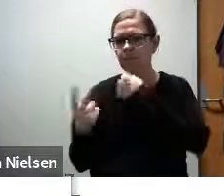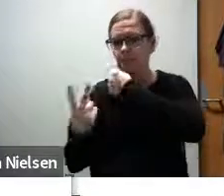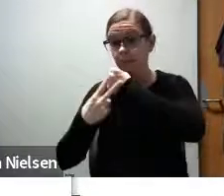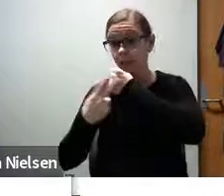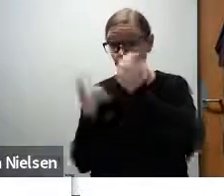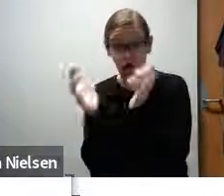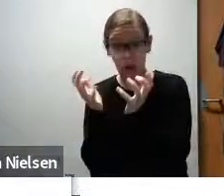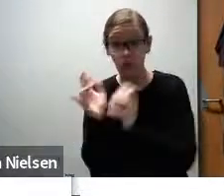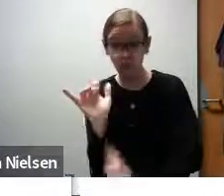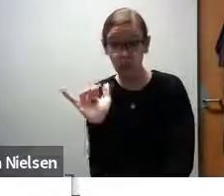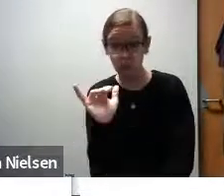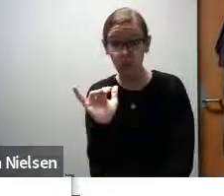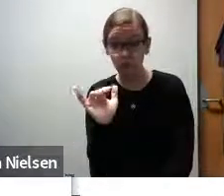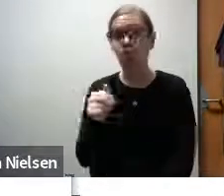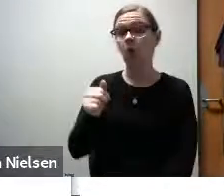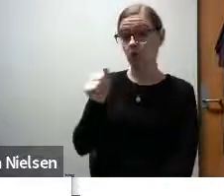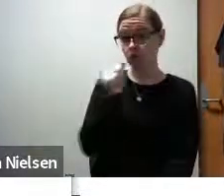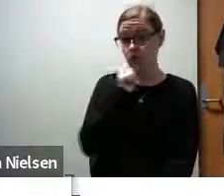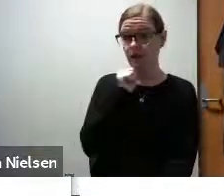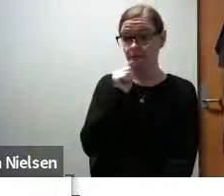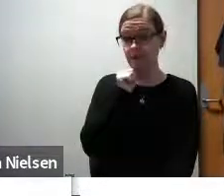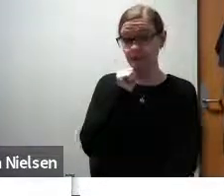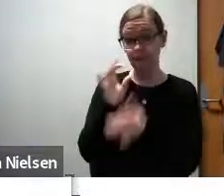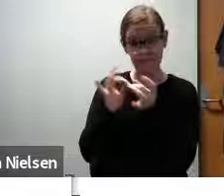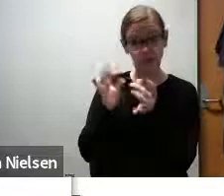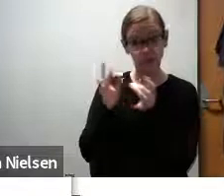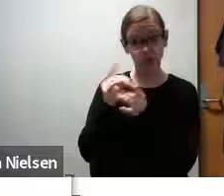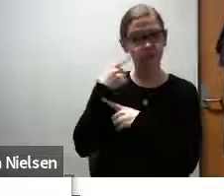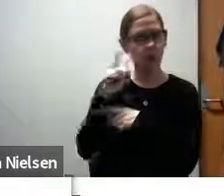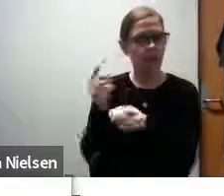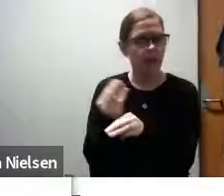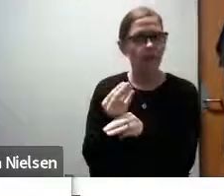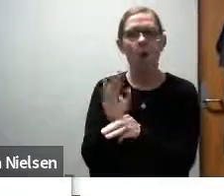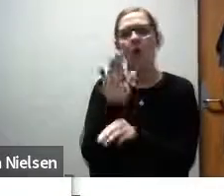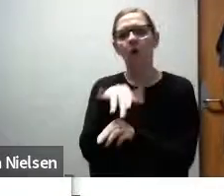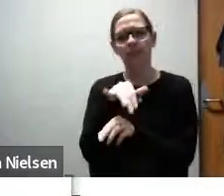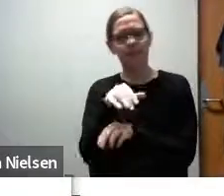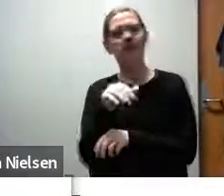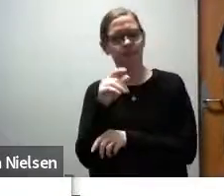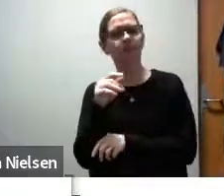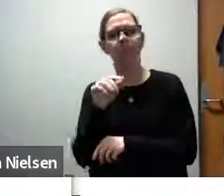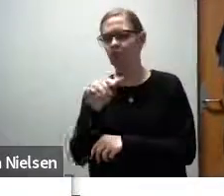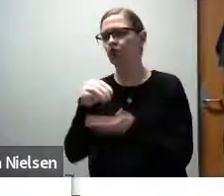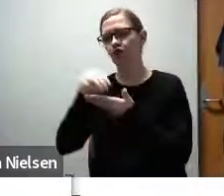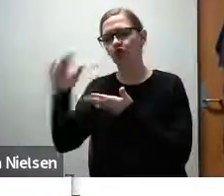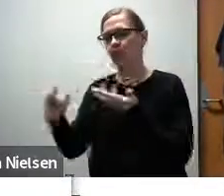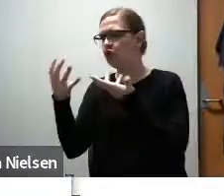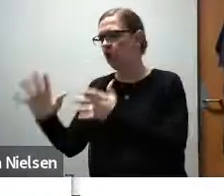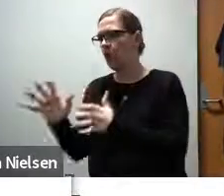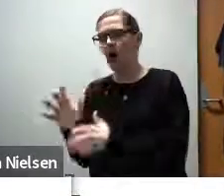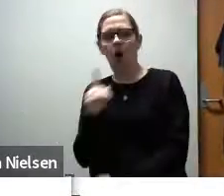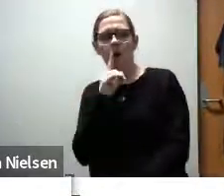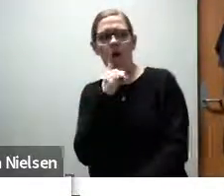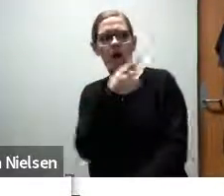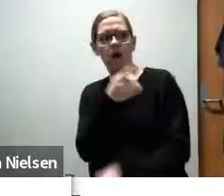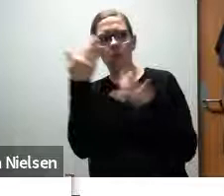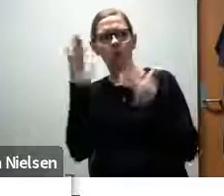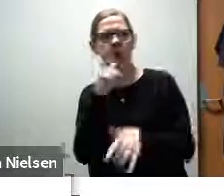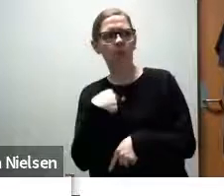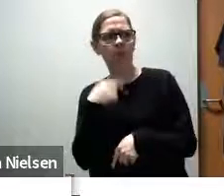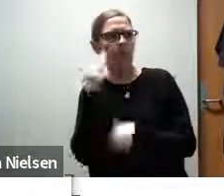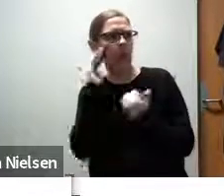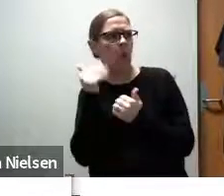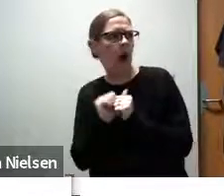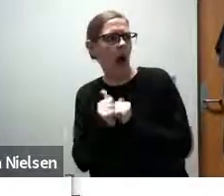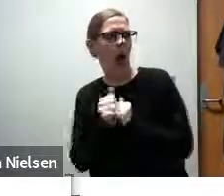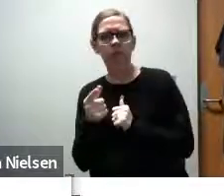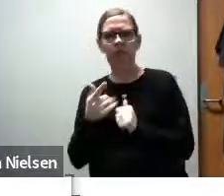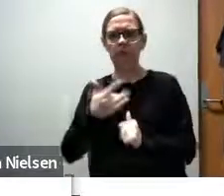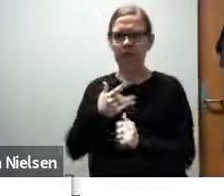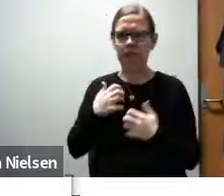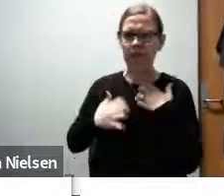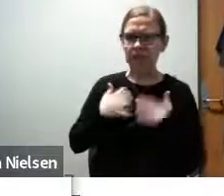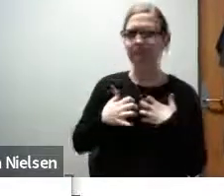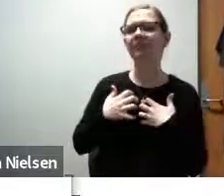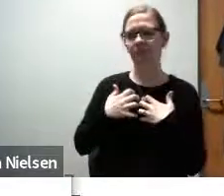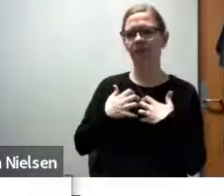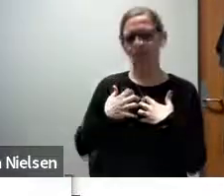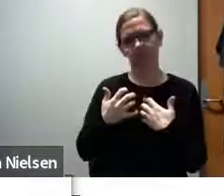Yes, private messaging in math. Yes, for sure because students do not want other students to know that they don't know how to do those math problems and it is they are very self conscious. I love us in the